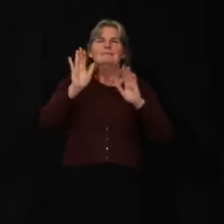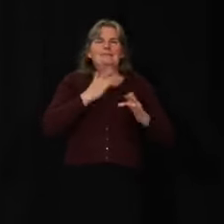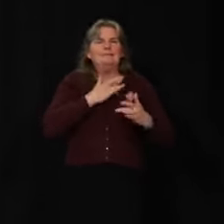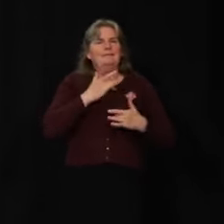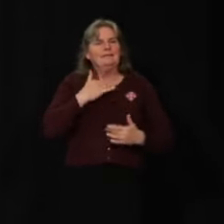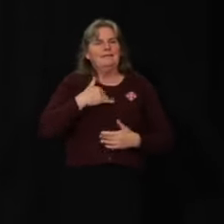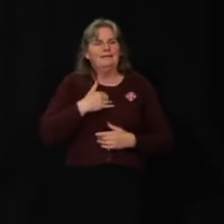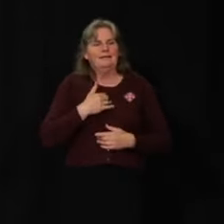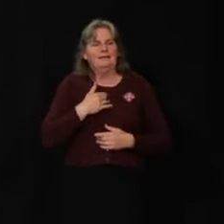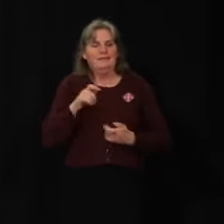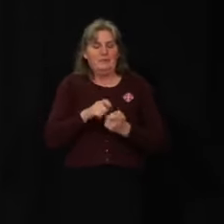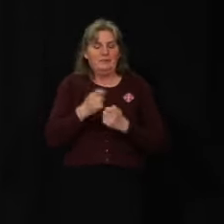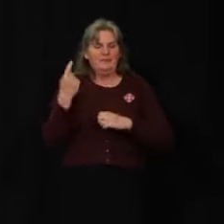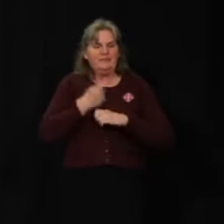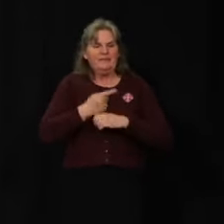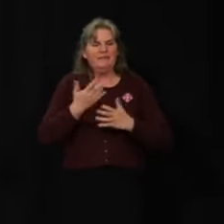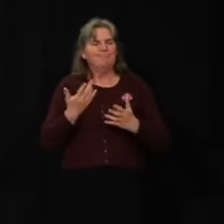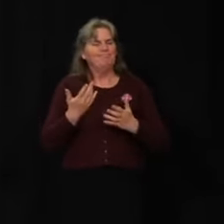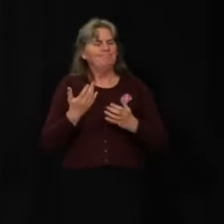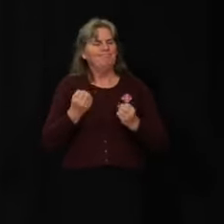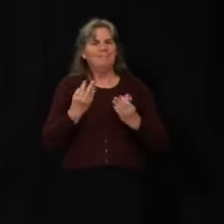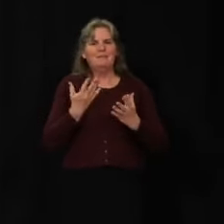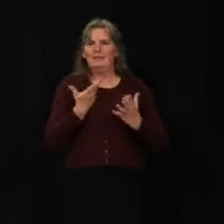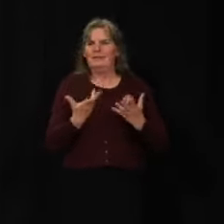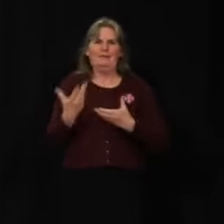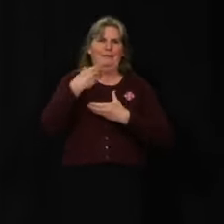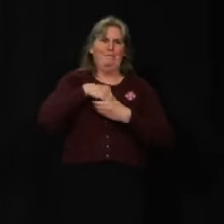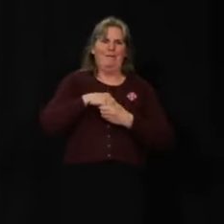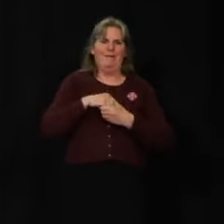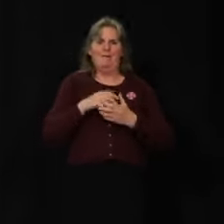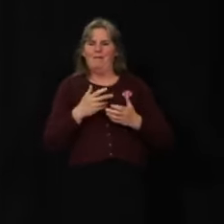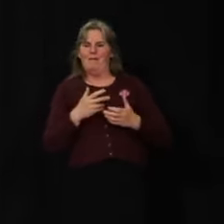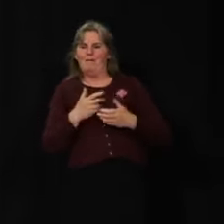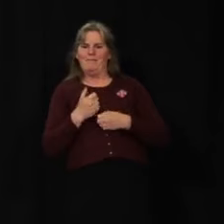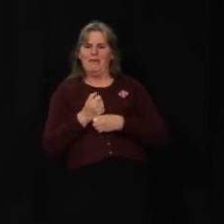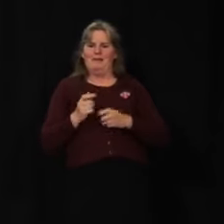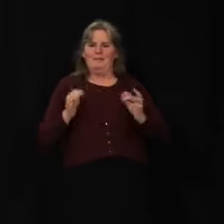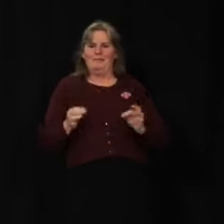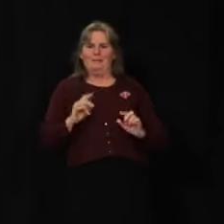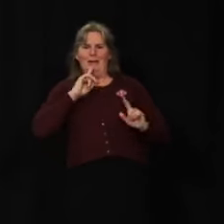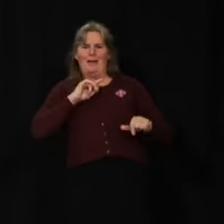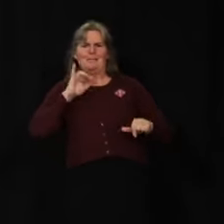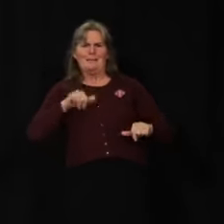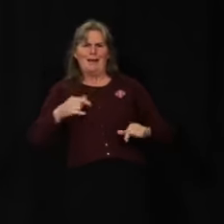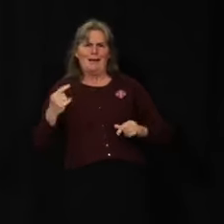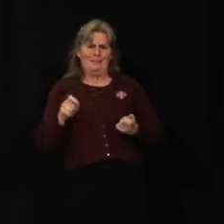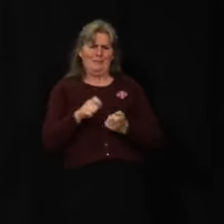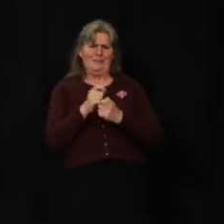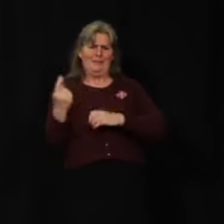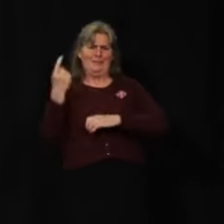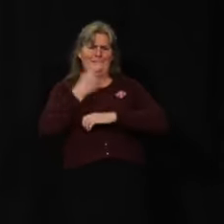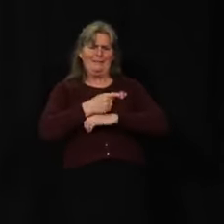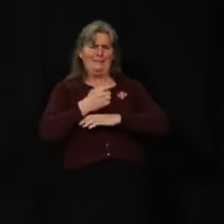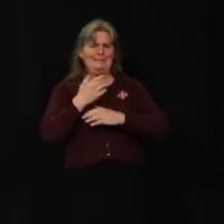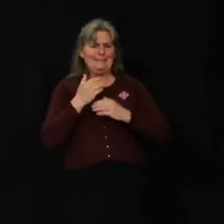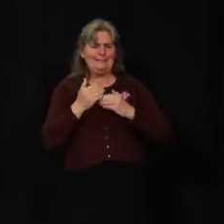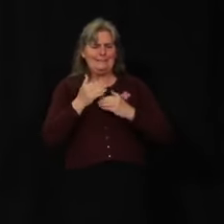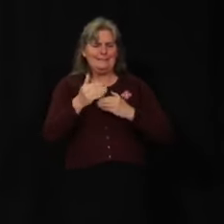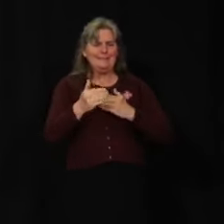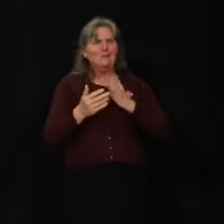library reopening. Again, working together through the criteria needed to do that